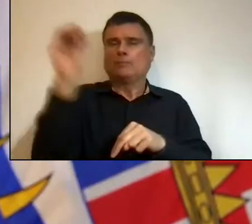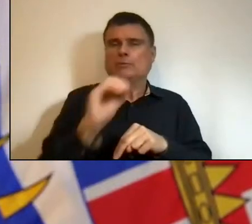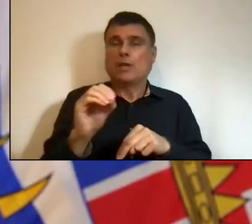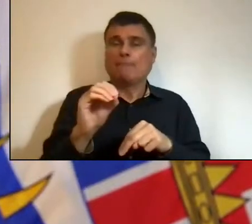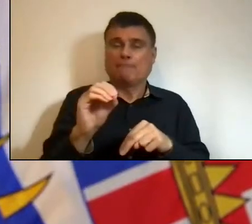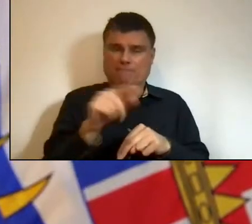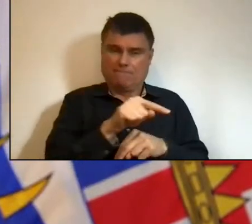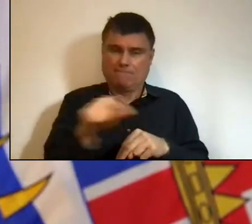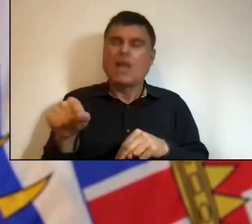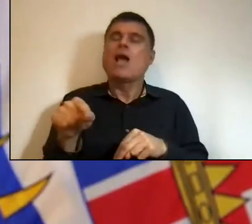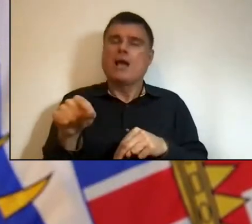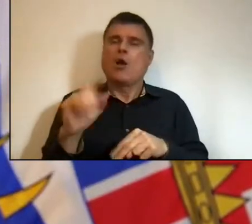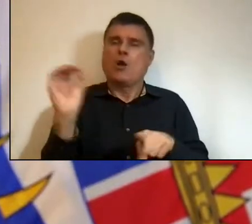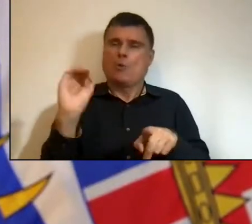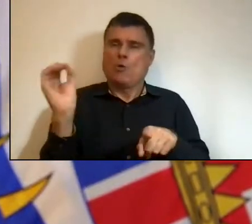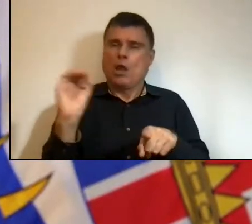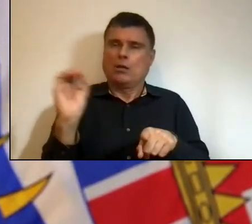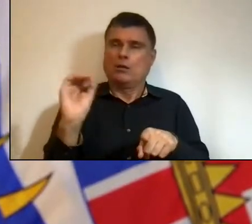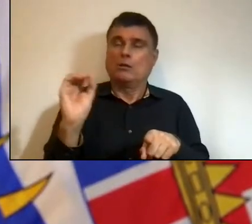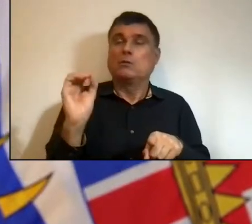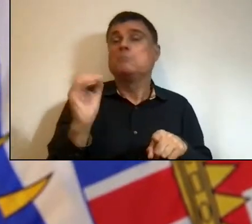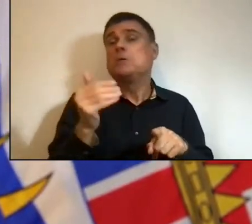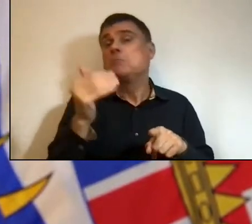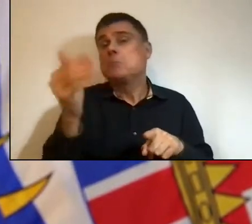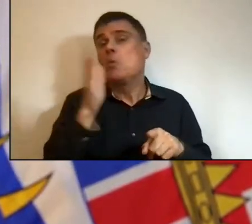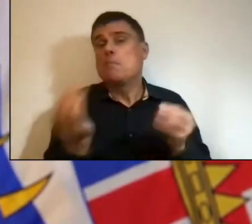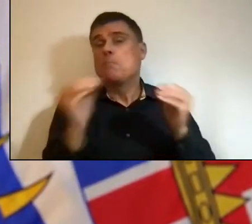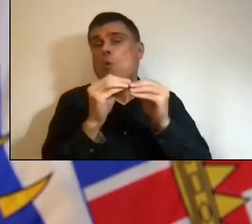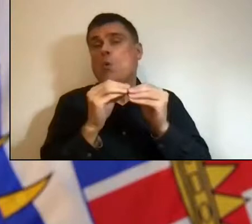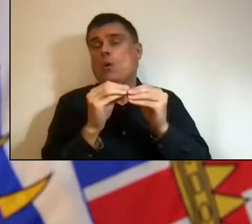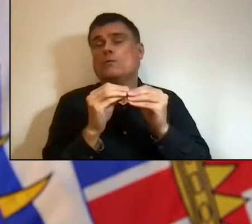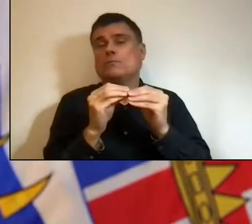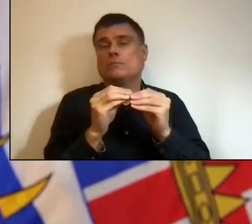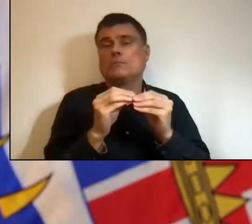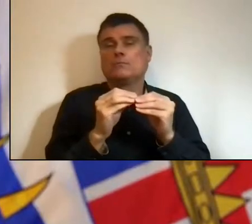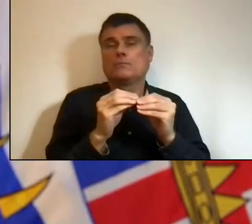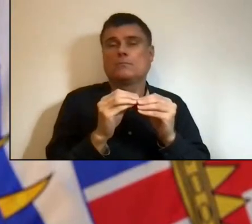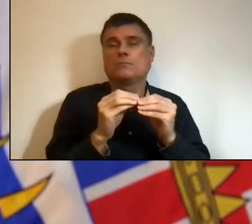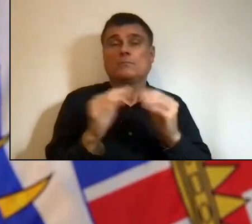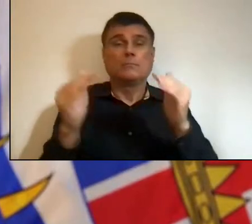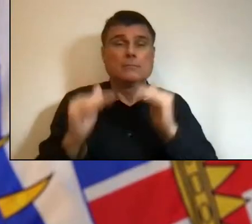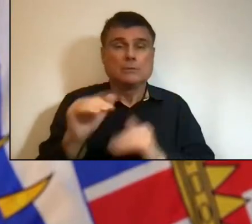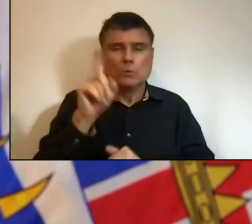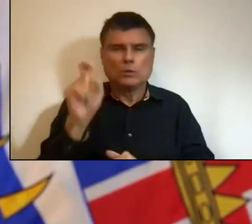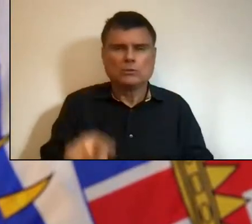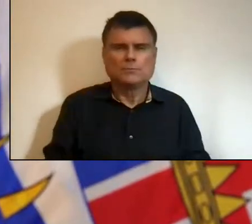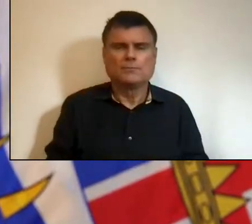question is from Keith Baldry. C